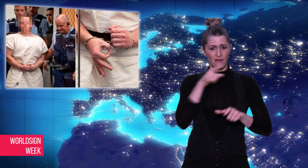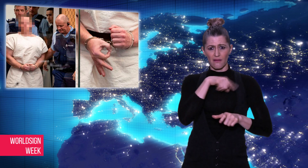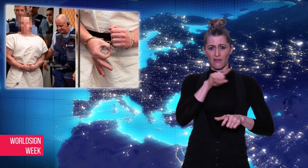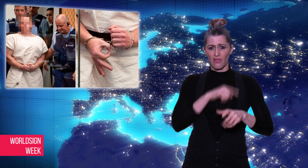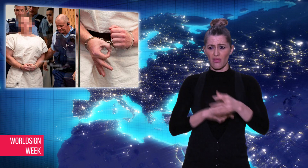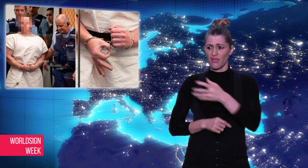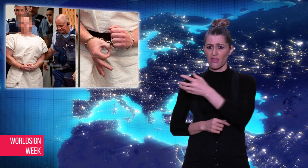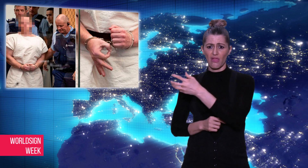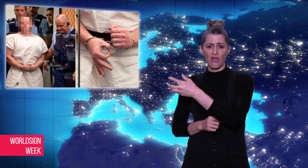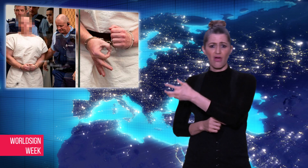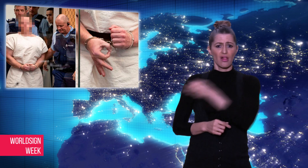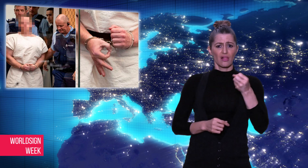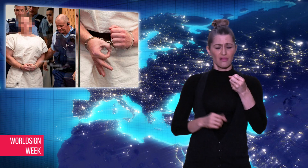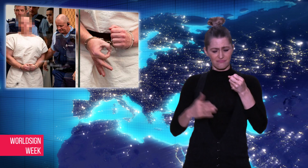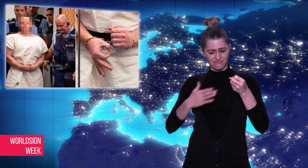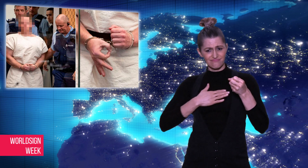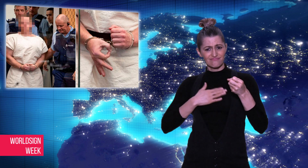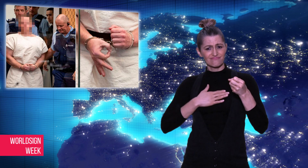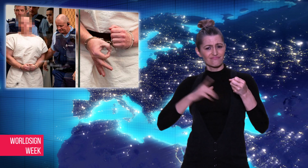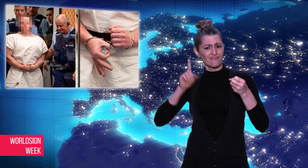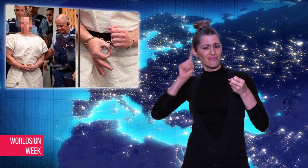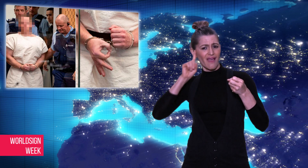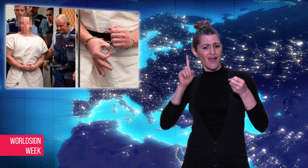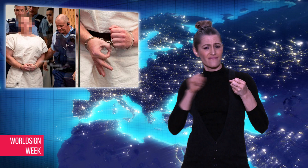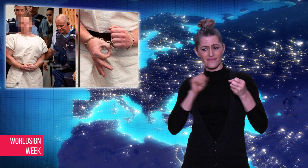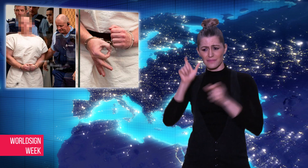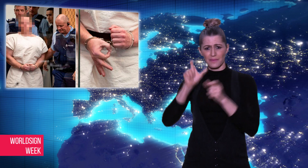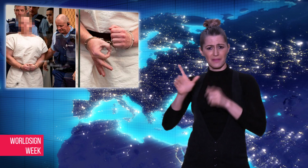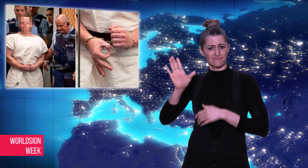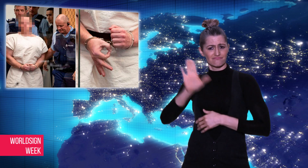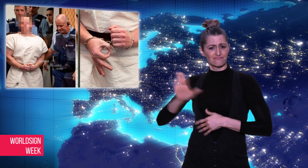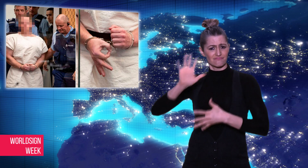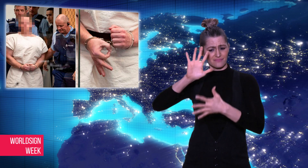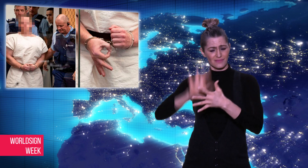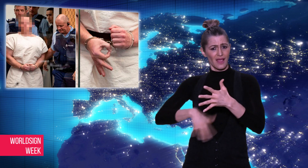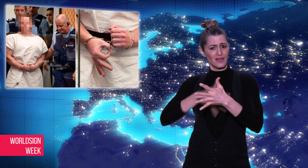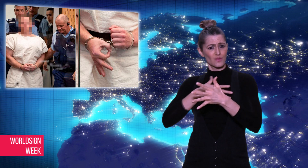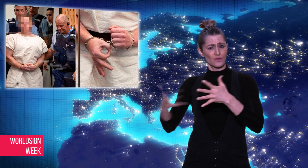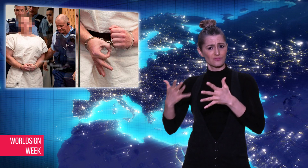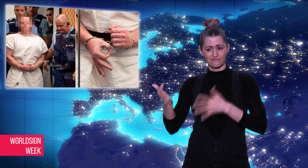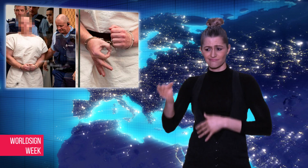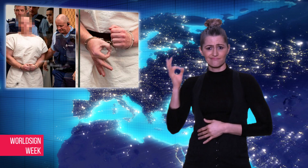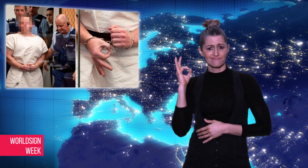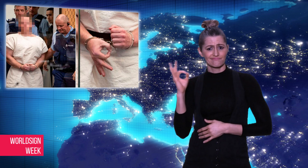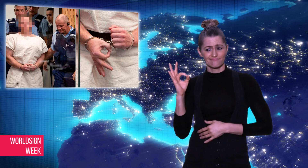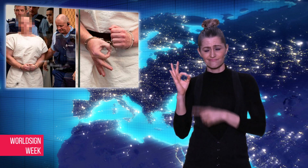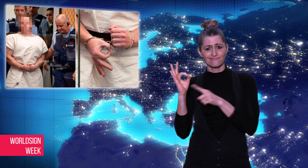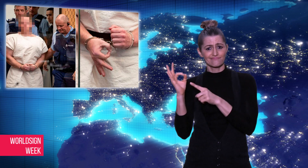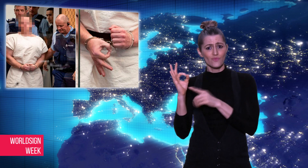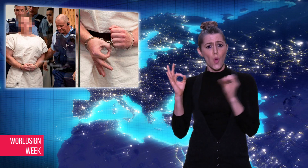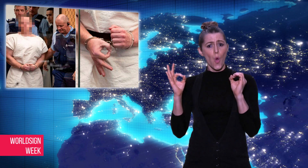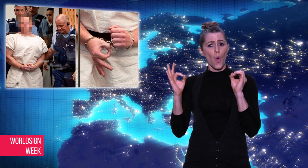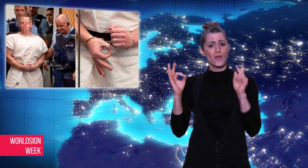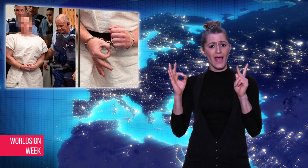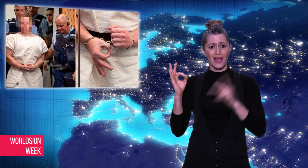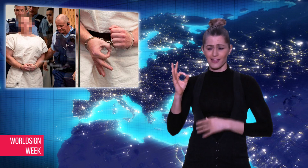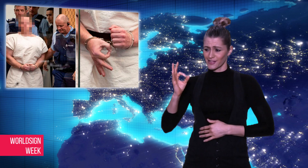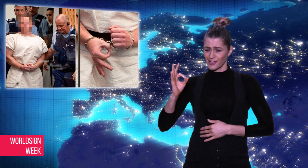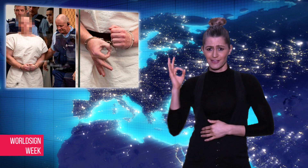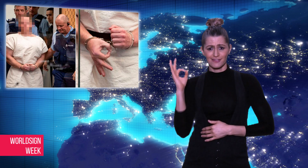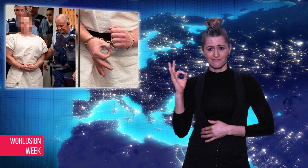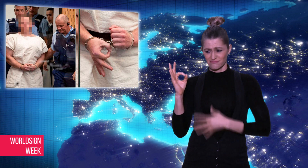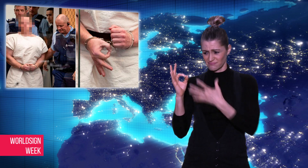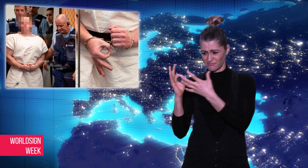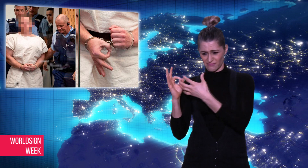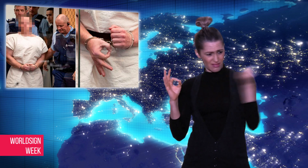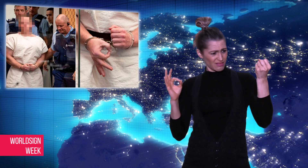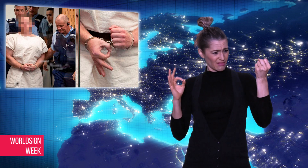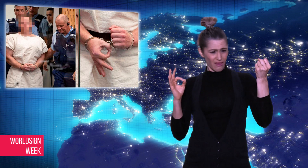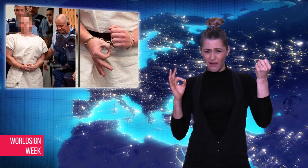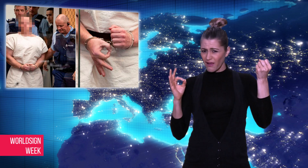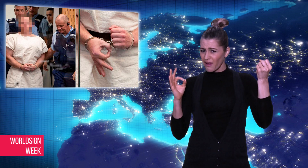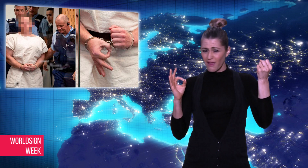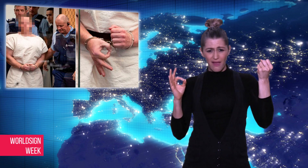people’s use of the “OK” gesture which is part of